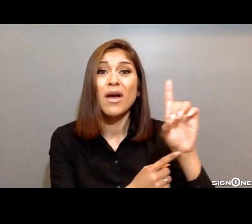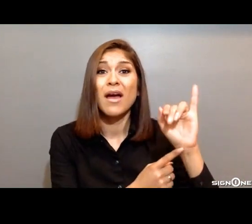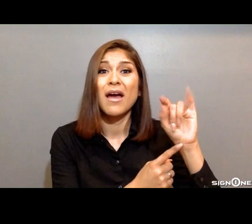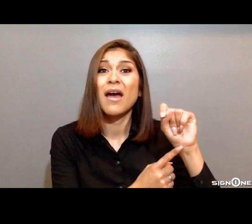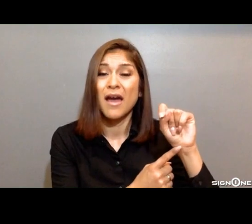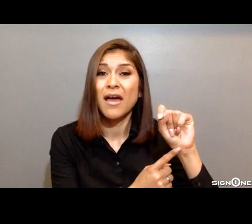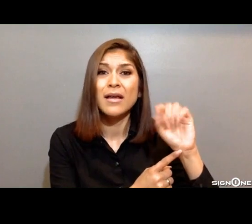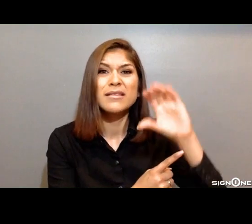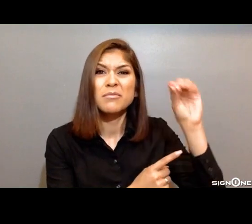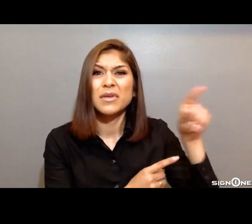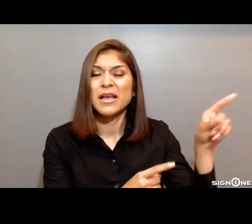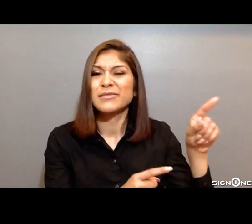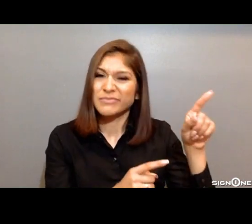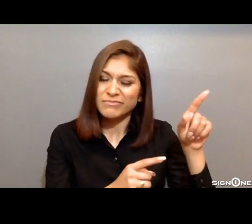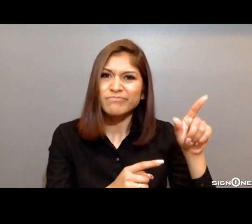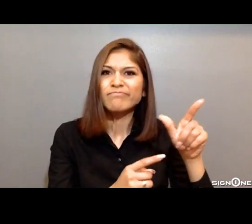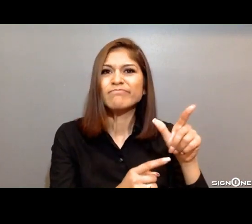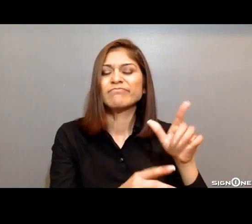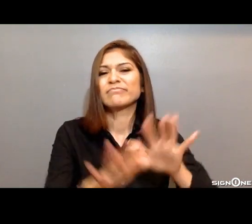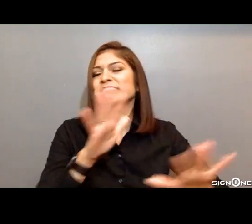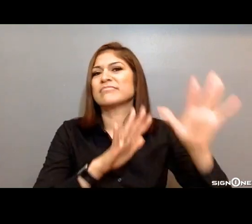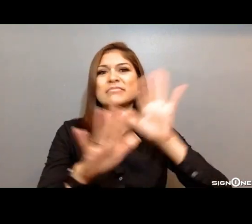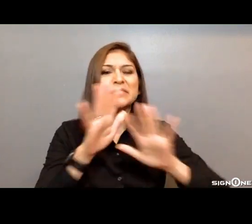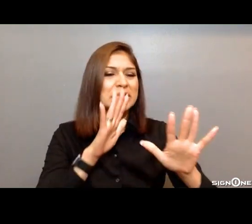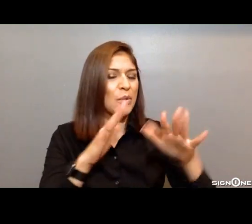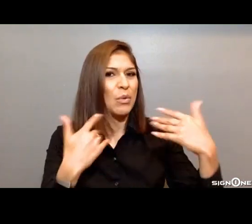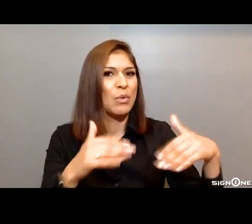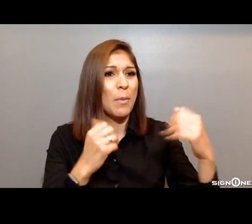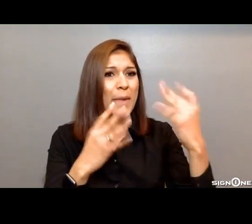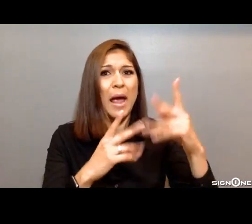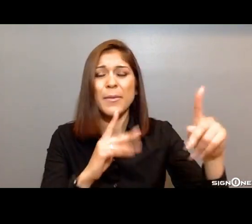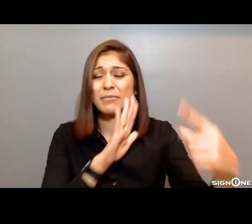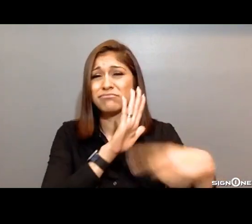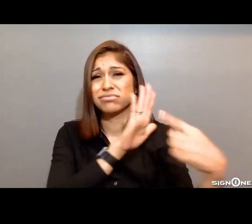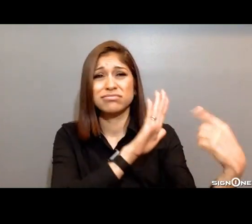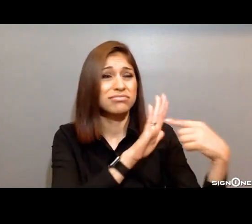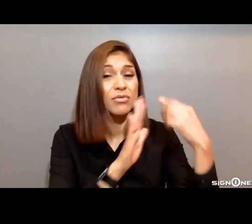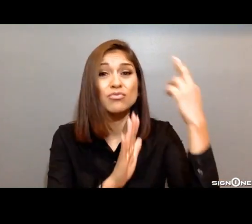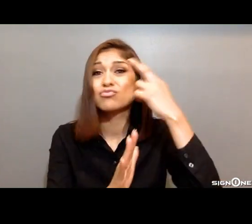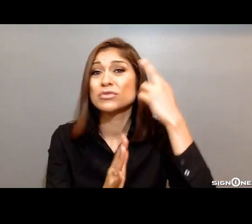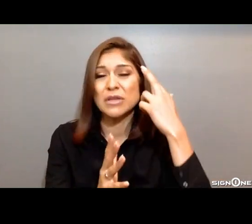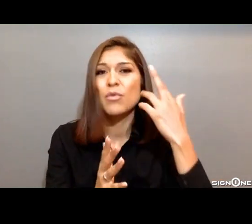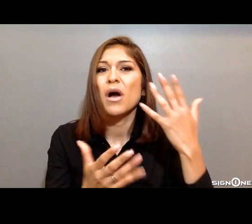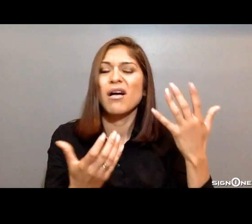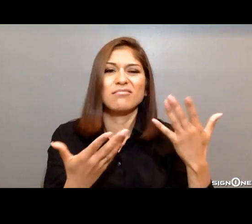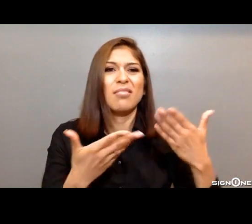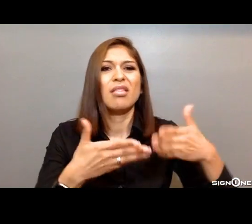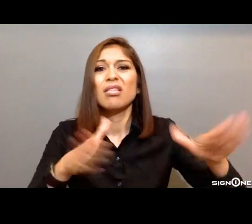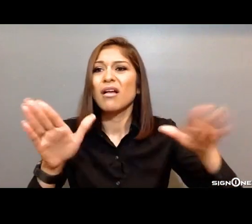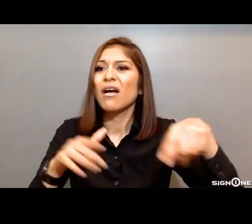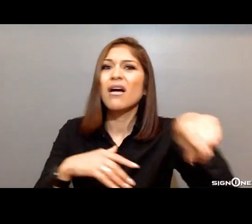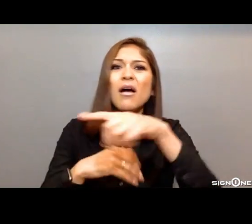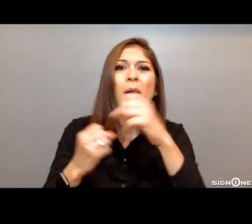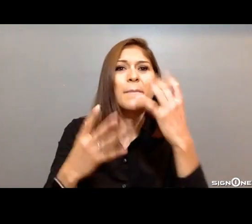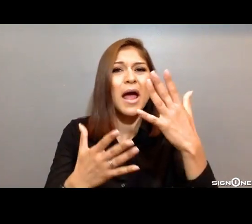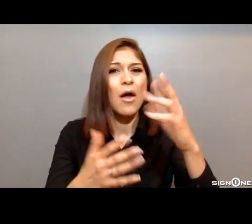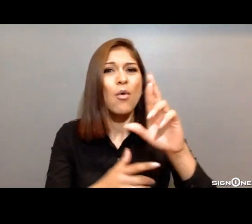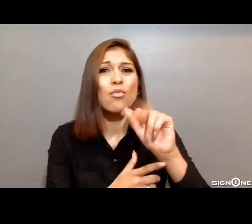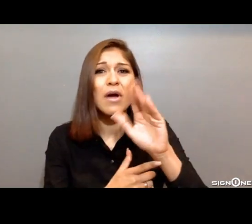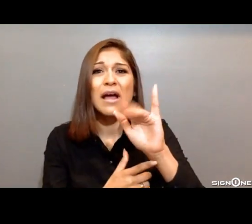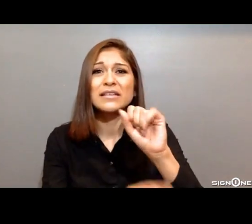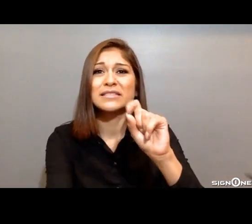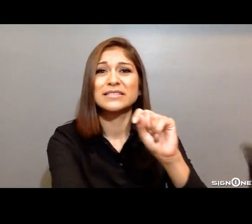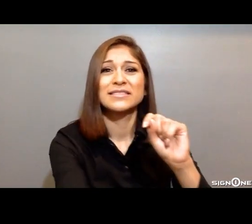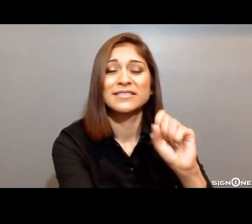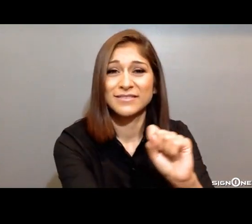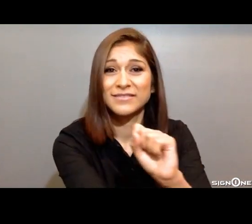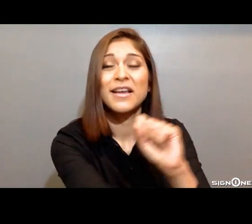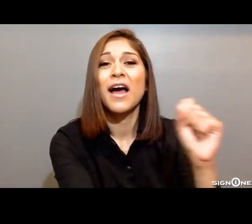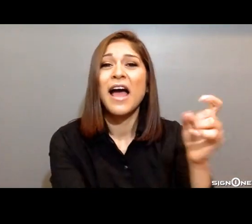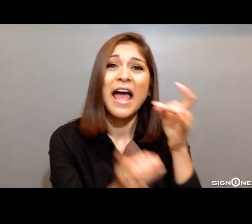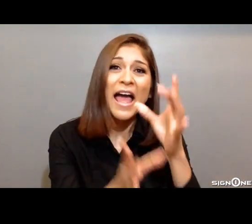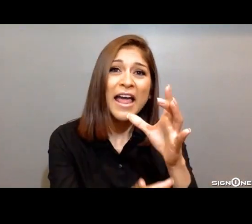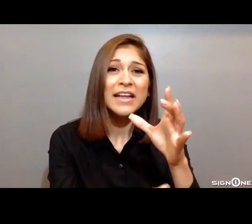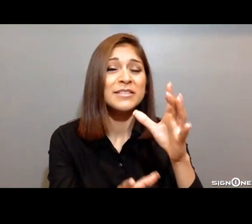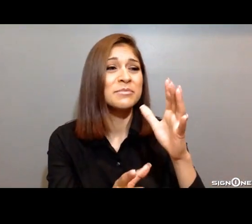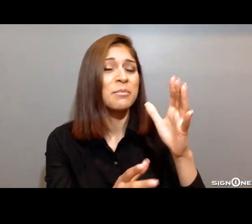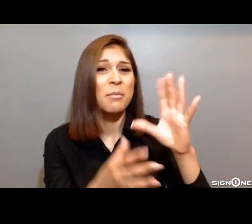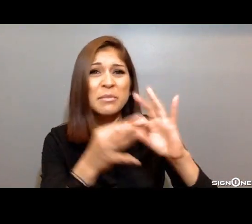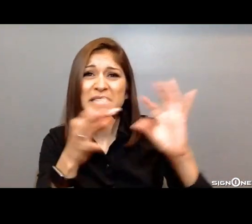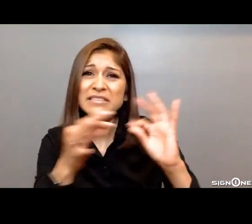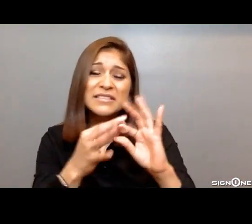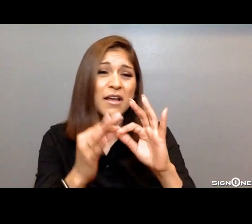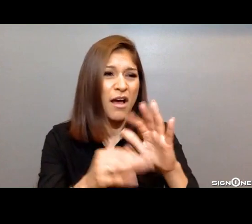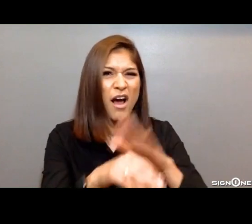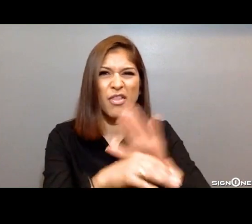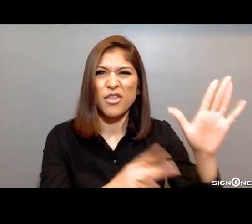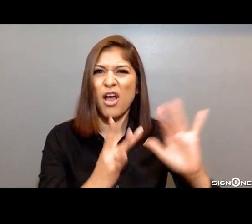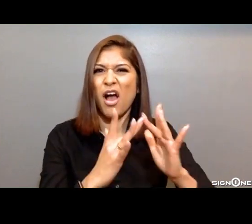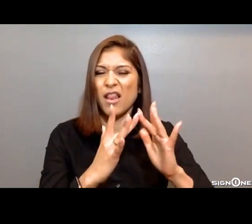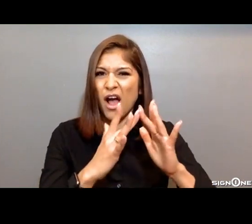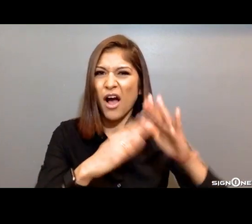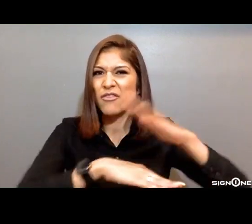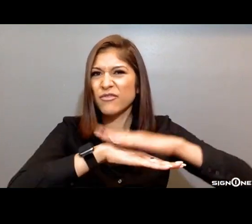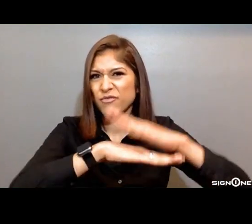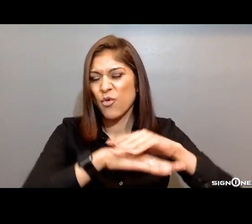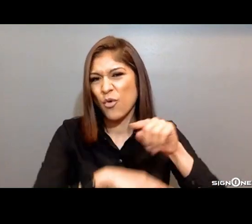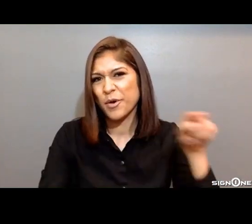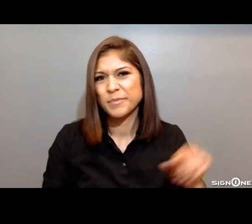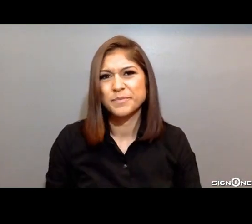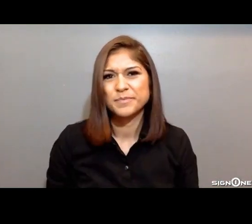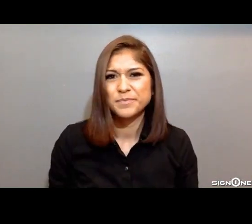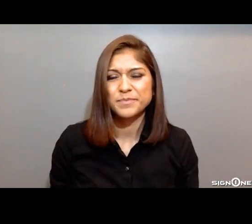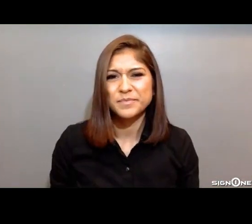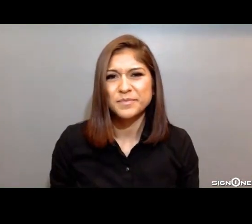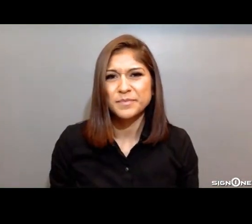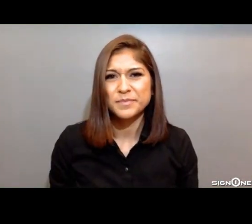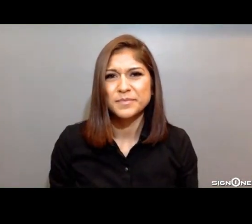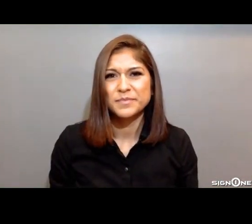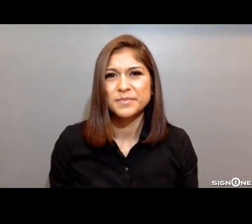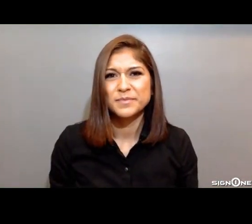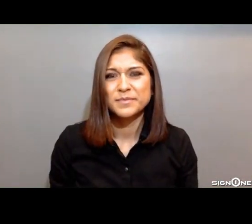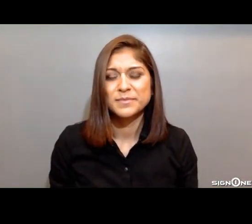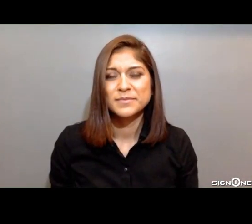Reddit has faced criticism in the past for allowing racist and hate speech on some of its forums.